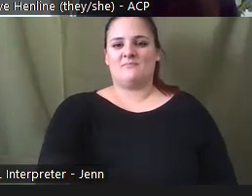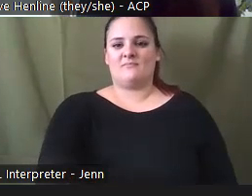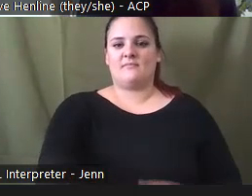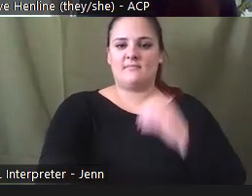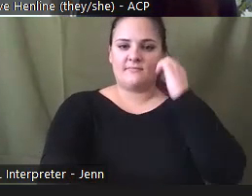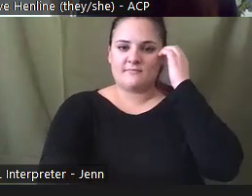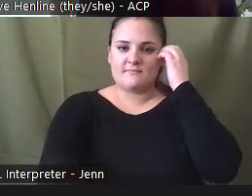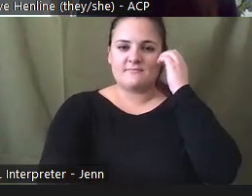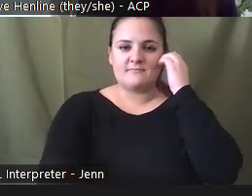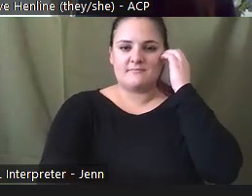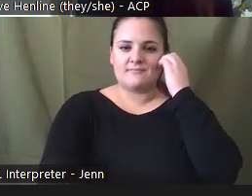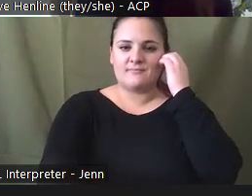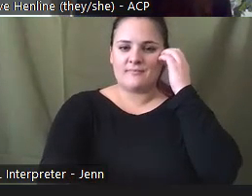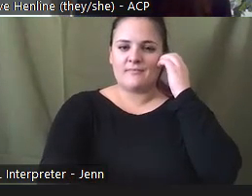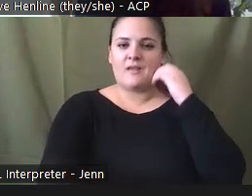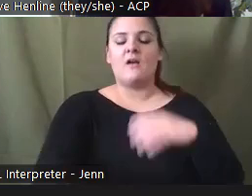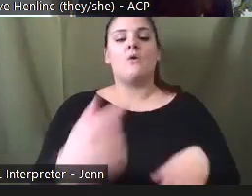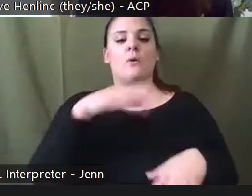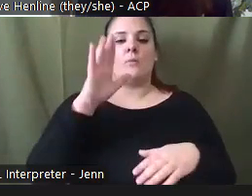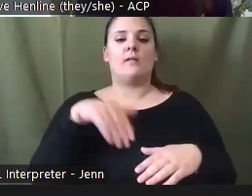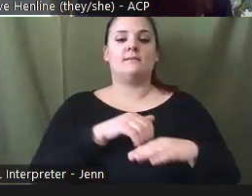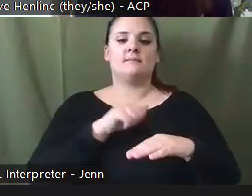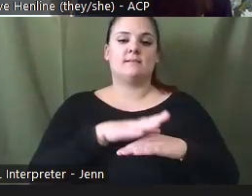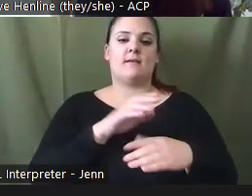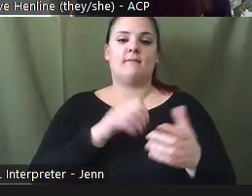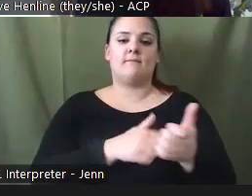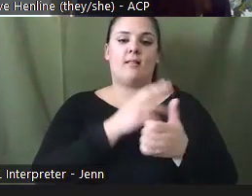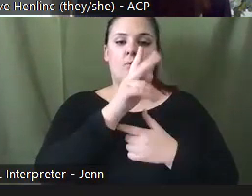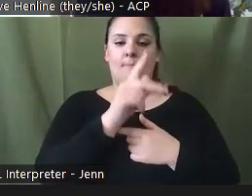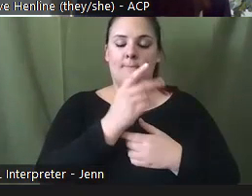in about a week or so. And thank you all again, have a good rest of your day!